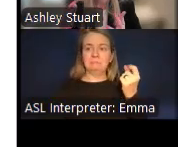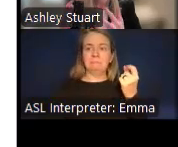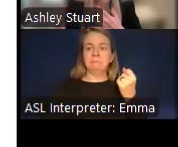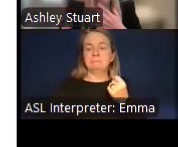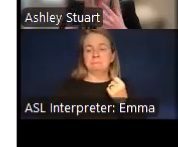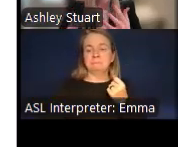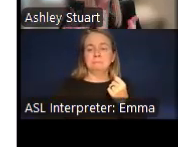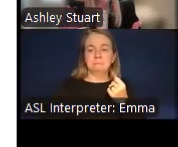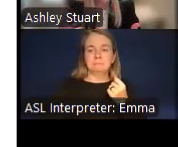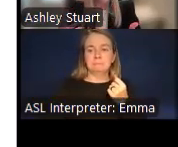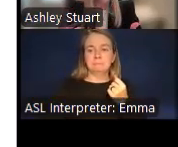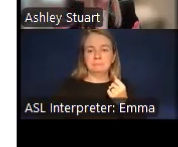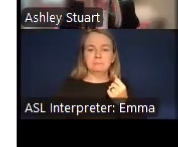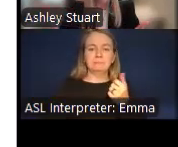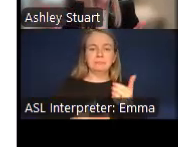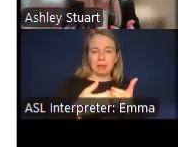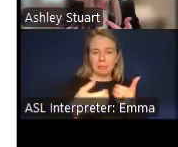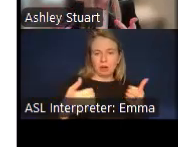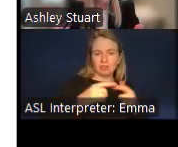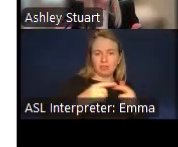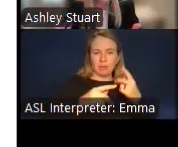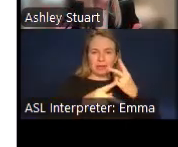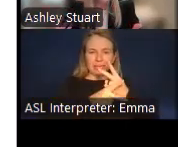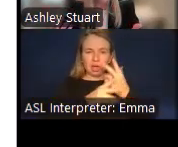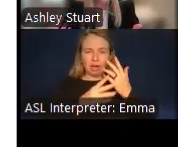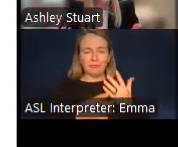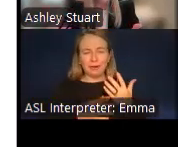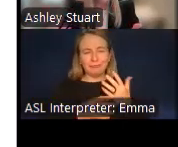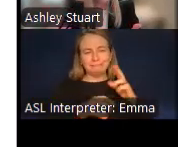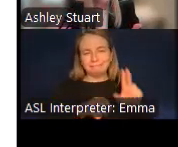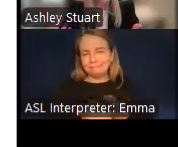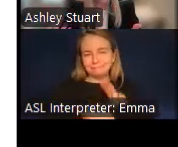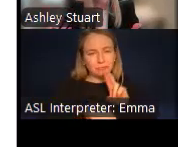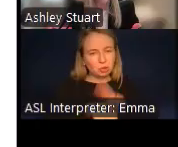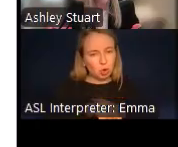separation from a caregiver is a really normative fear in toddlers,